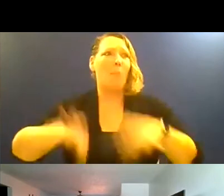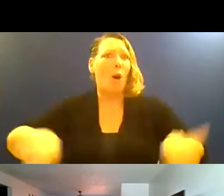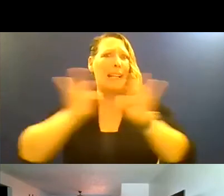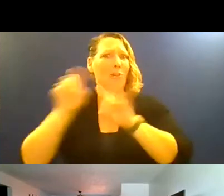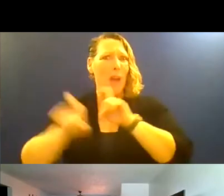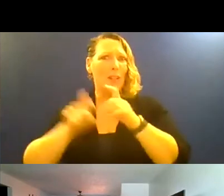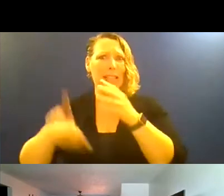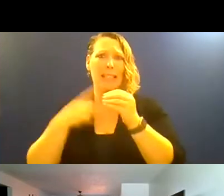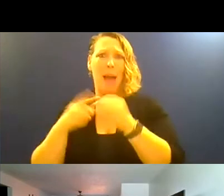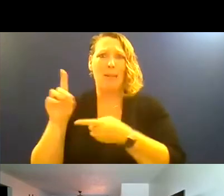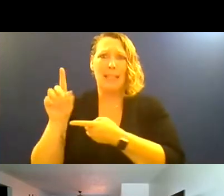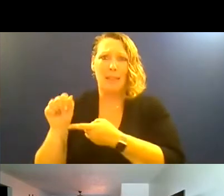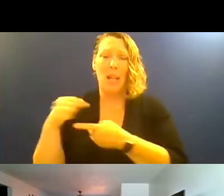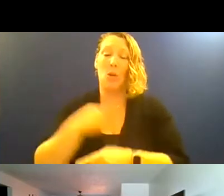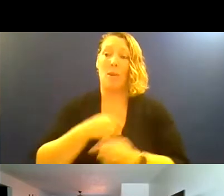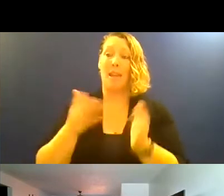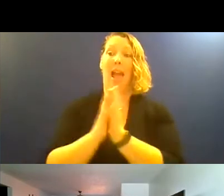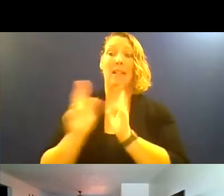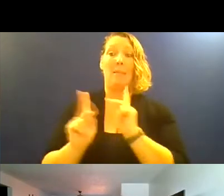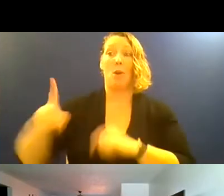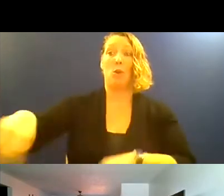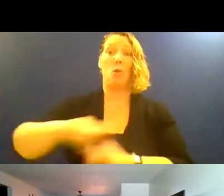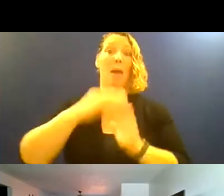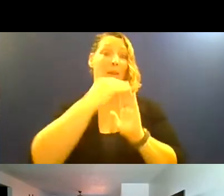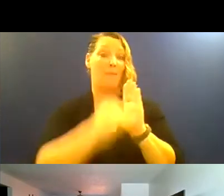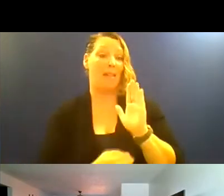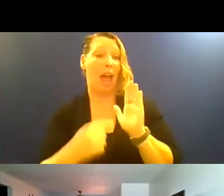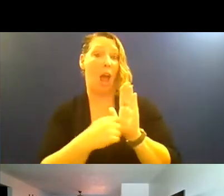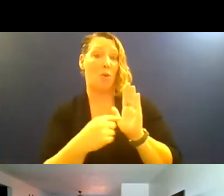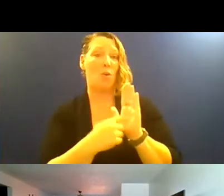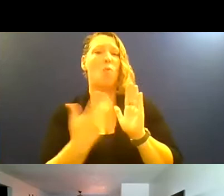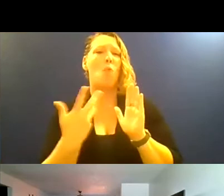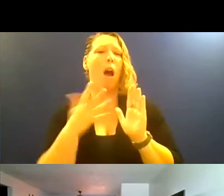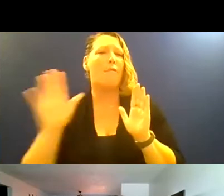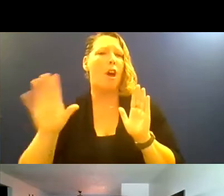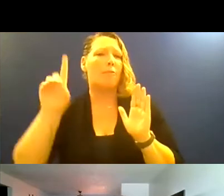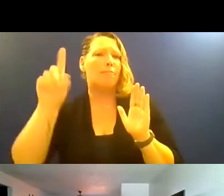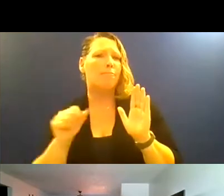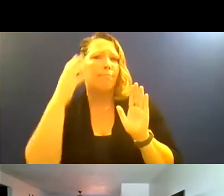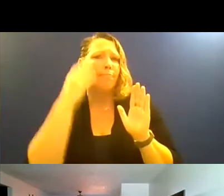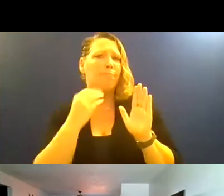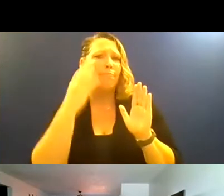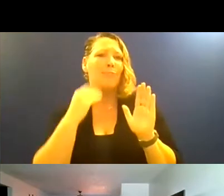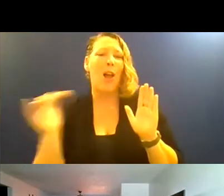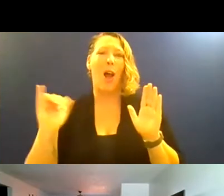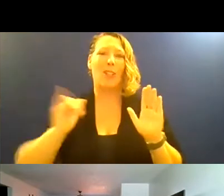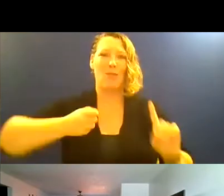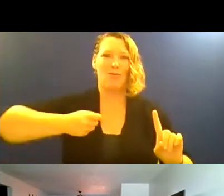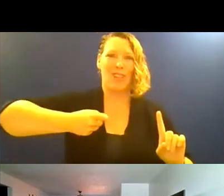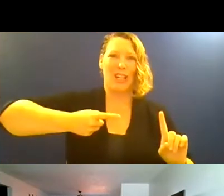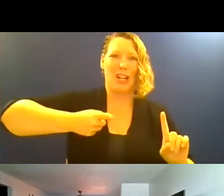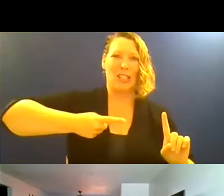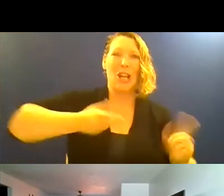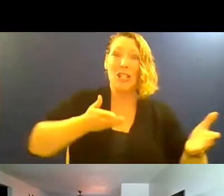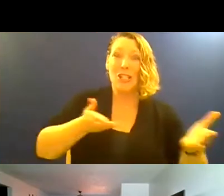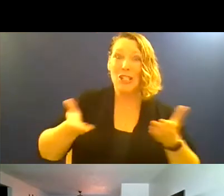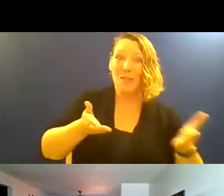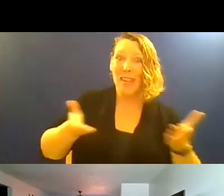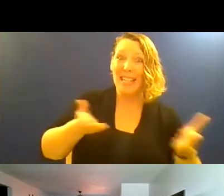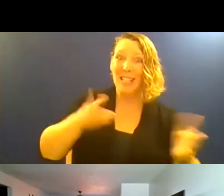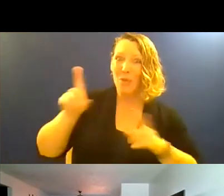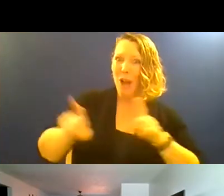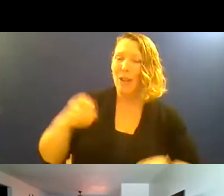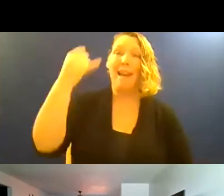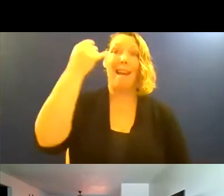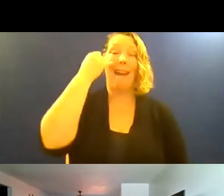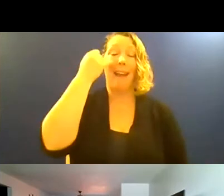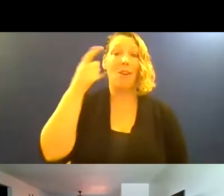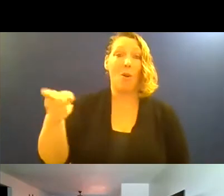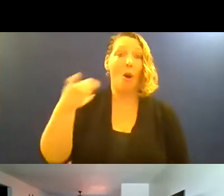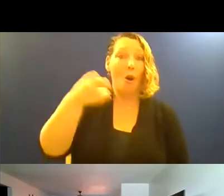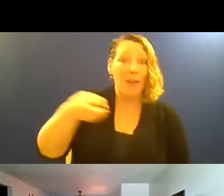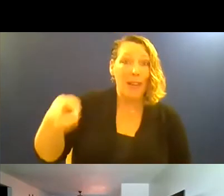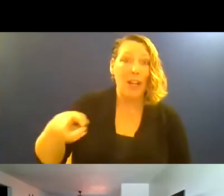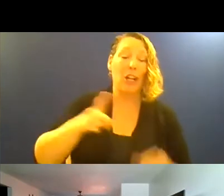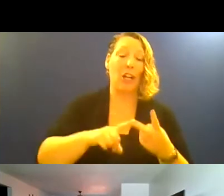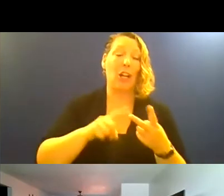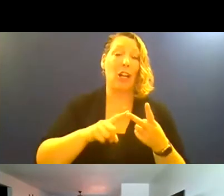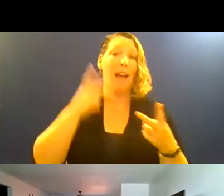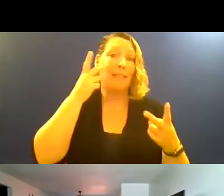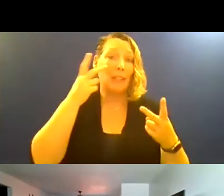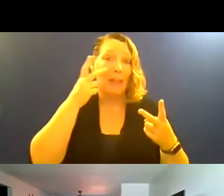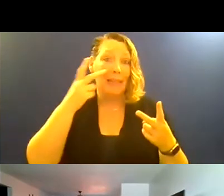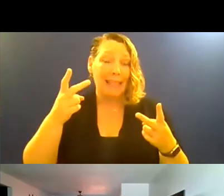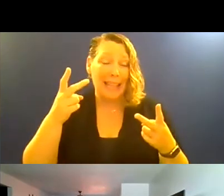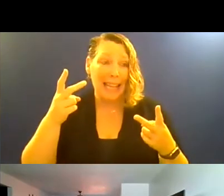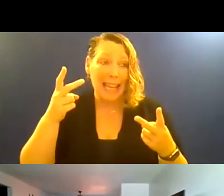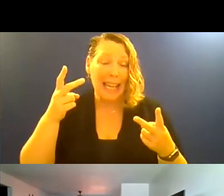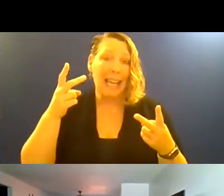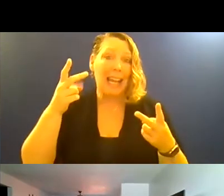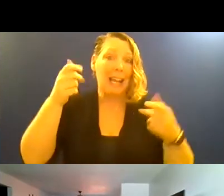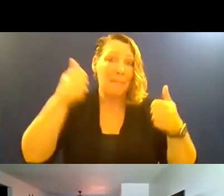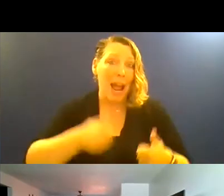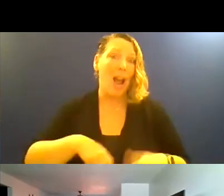And also when we're asking folks to fill out the questions on what disabilities they're experiencing. Let's also trigger a service question connected to that of like, if you're hard of hearing or if you're visually impaired, like would you prefer to do